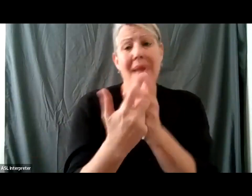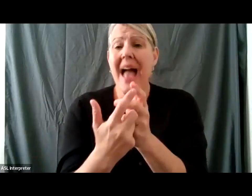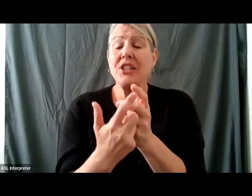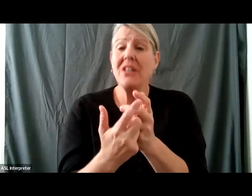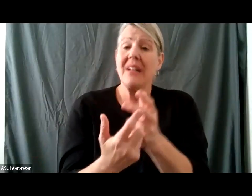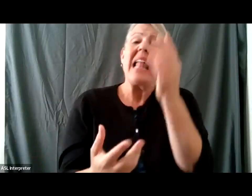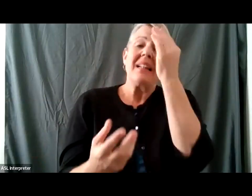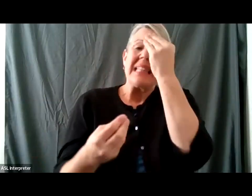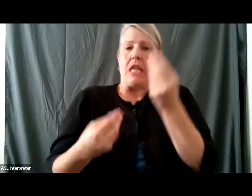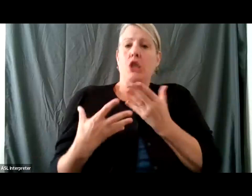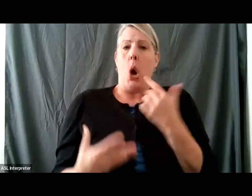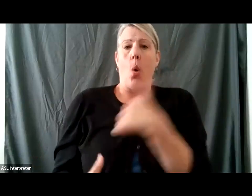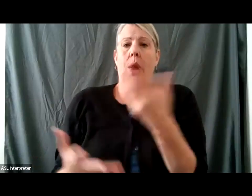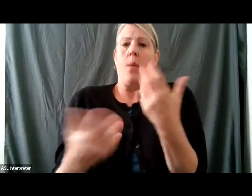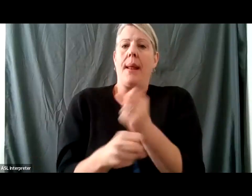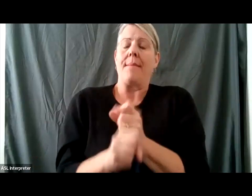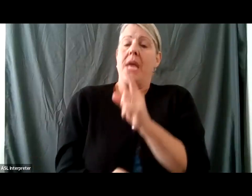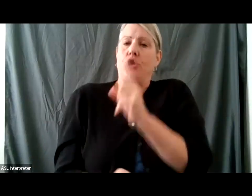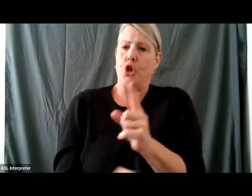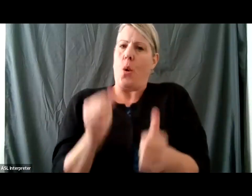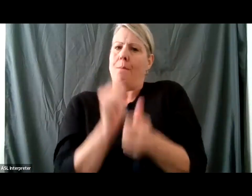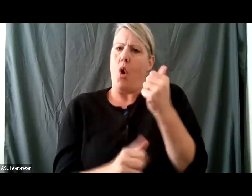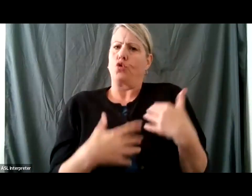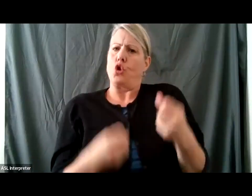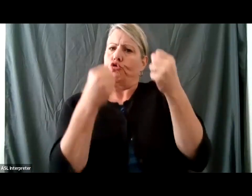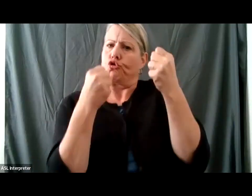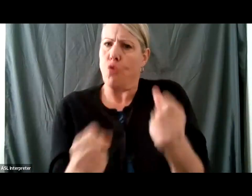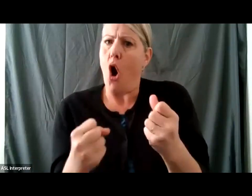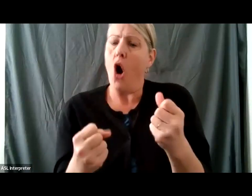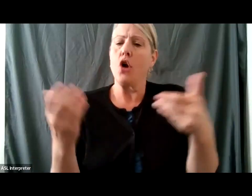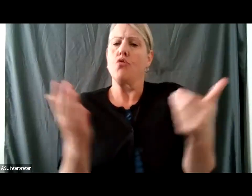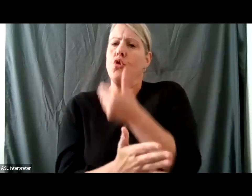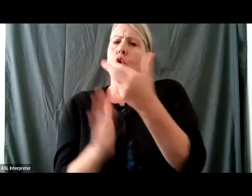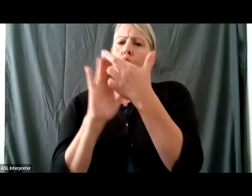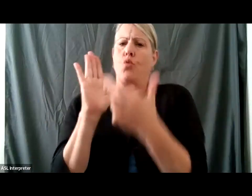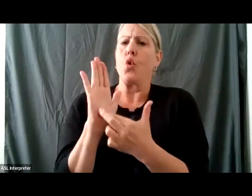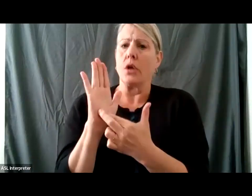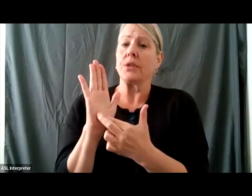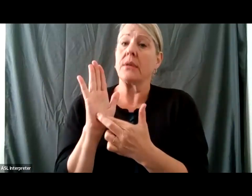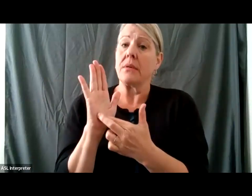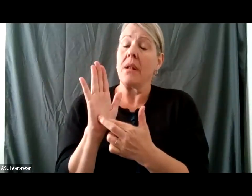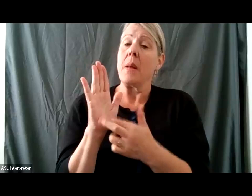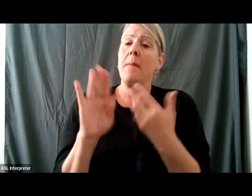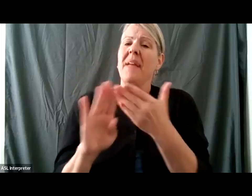we want to make this the strongest and most effective version of these regulations that we can finalize.